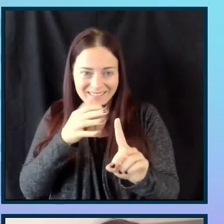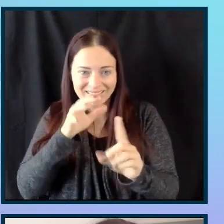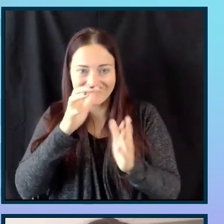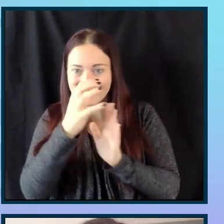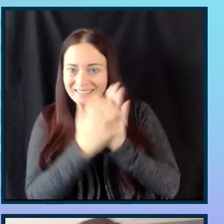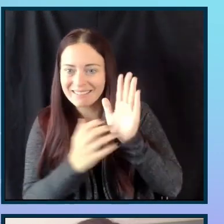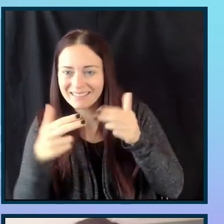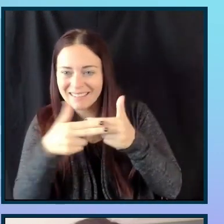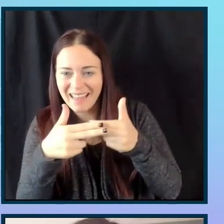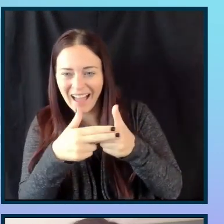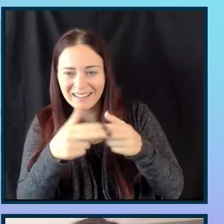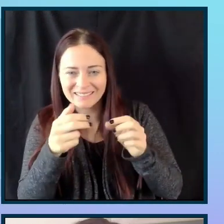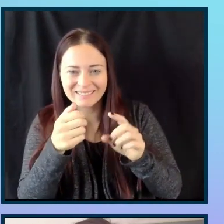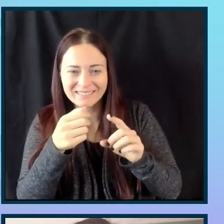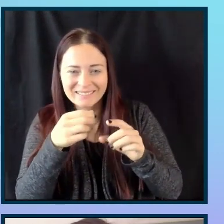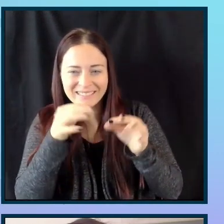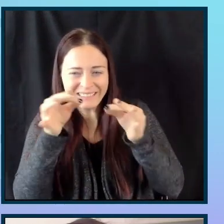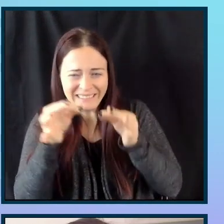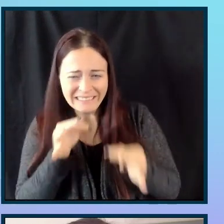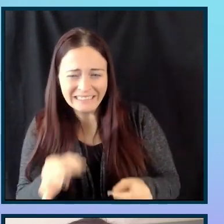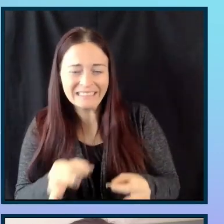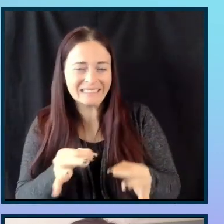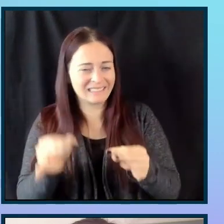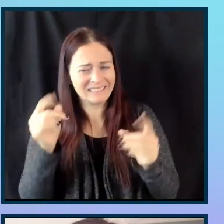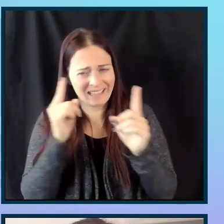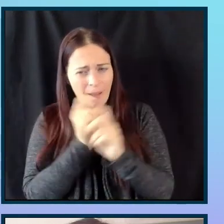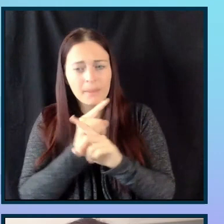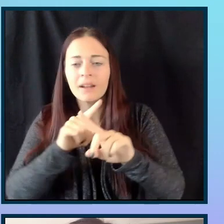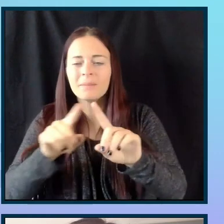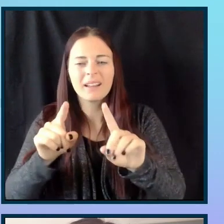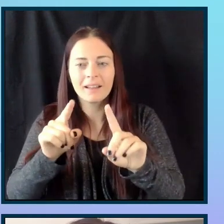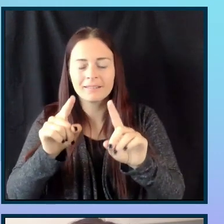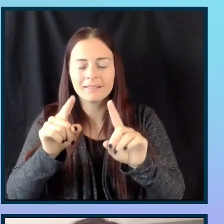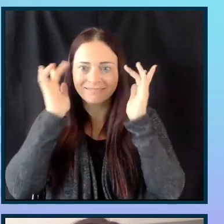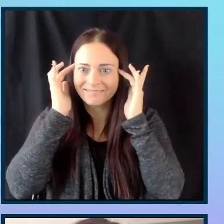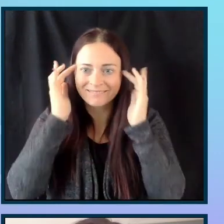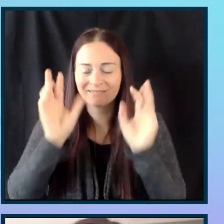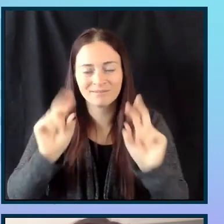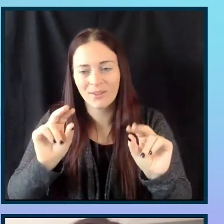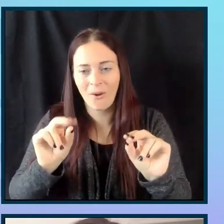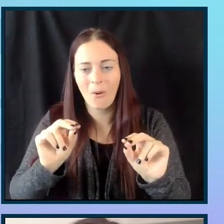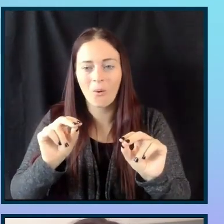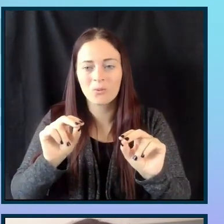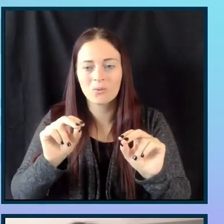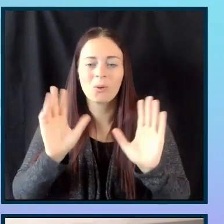Don't worry too much about it. What that means is roll-"doc-page break".